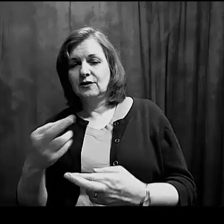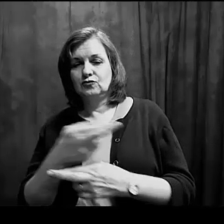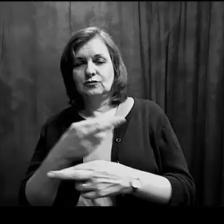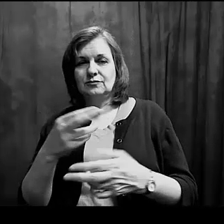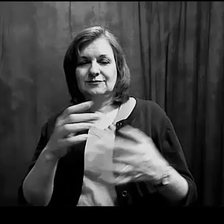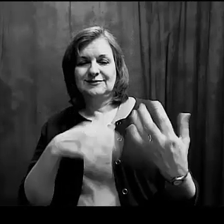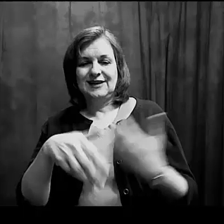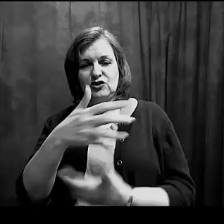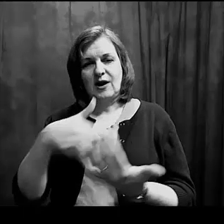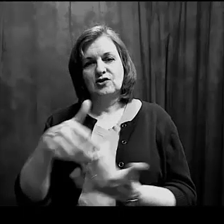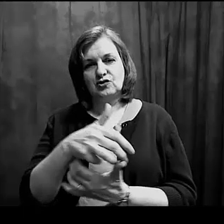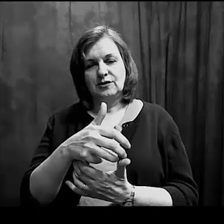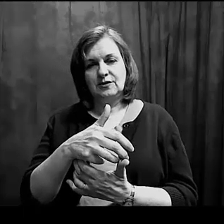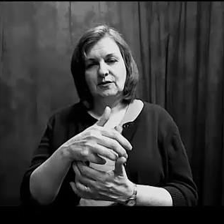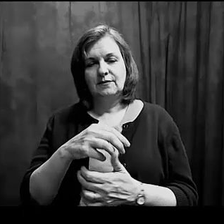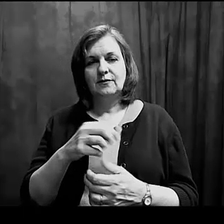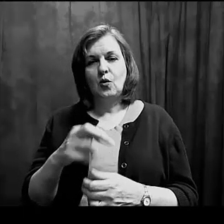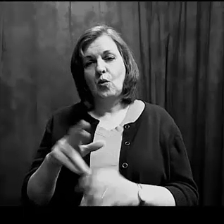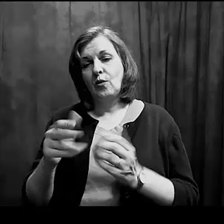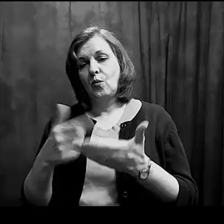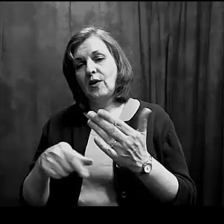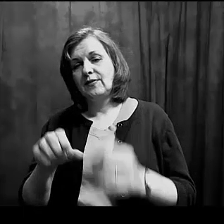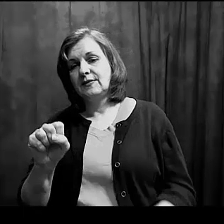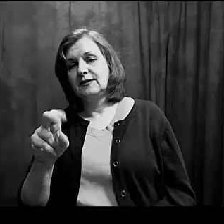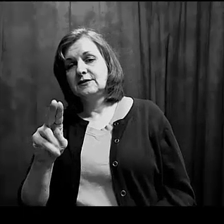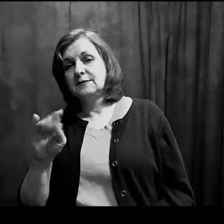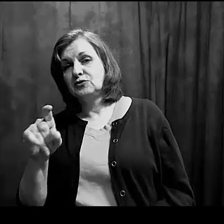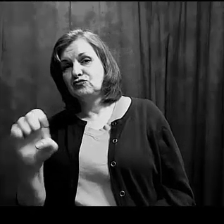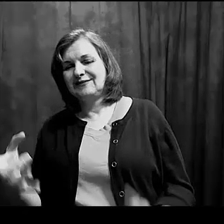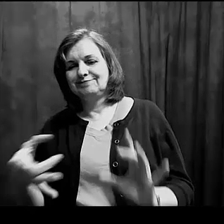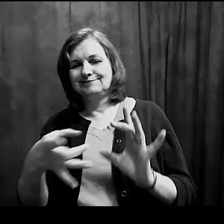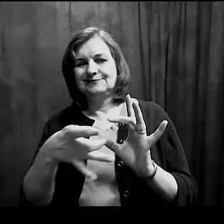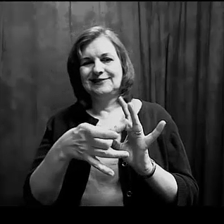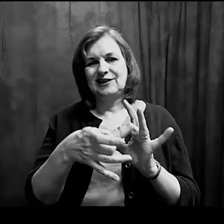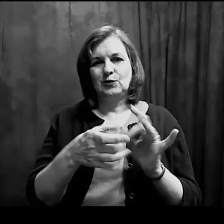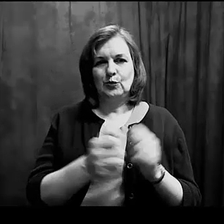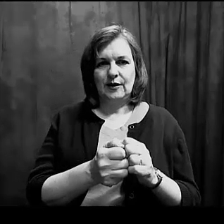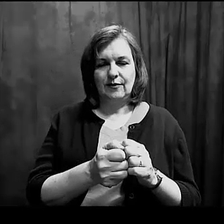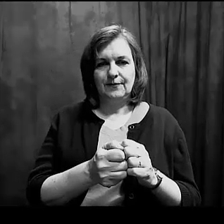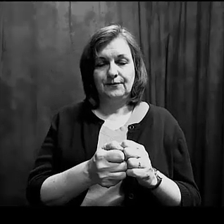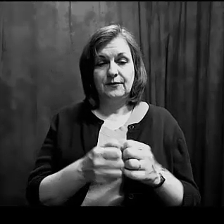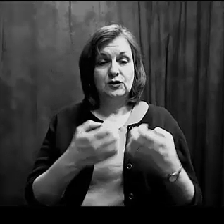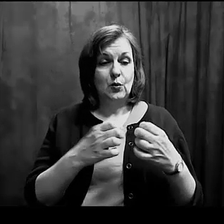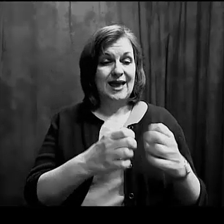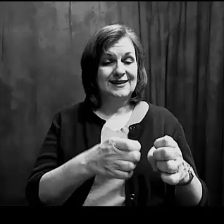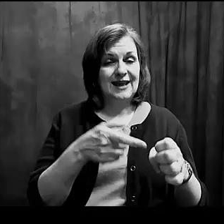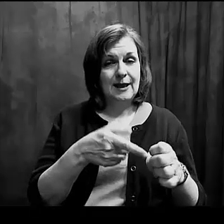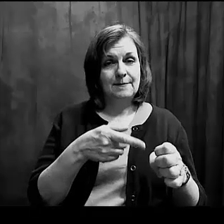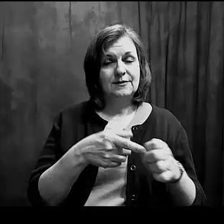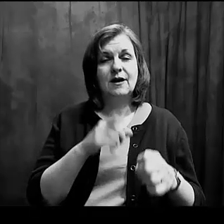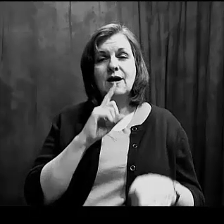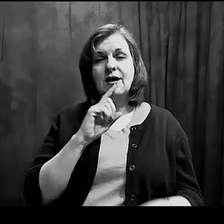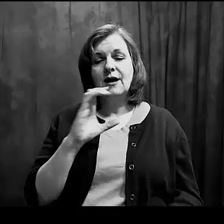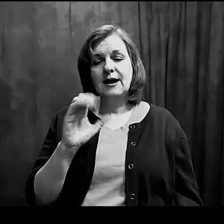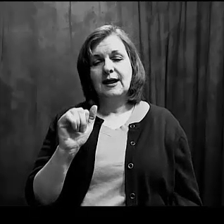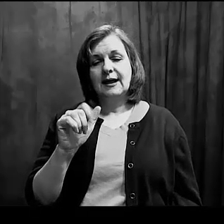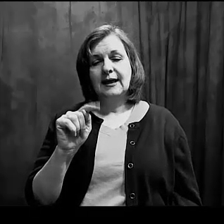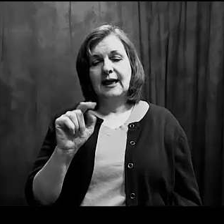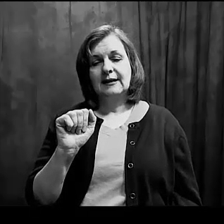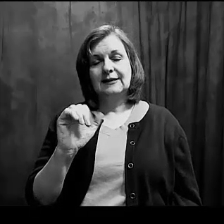or what it is attaching to what we're really looking for is enzymes to act as catalysts